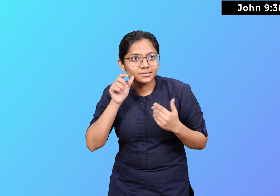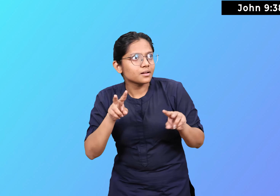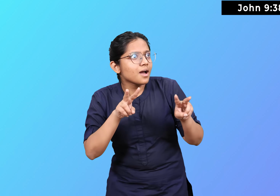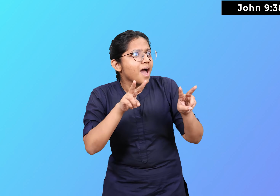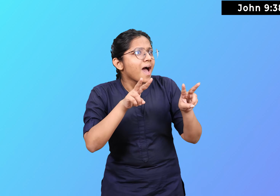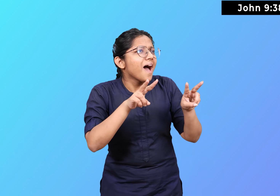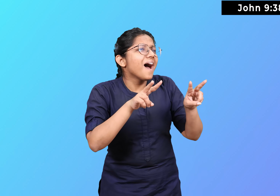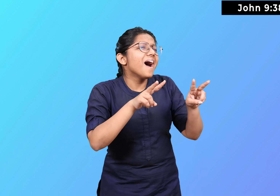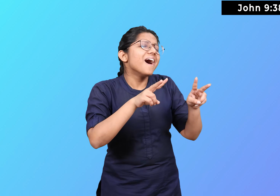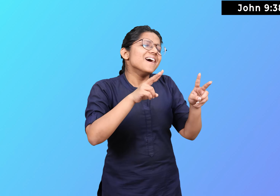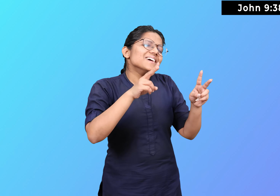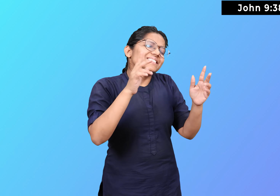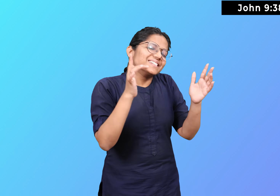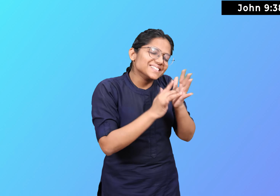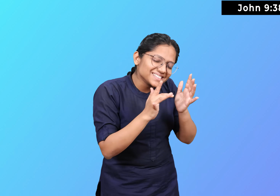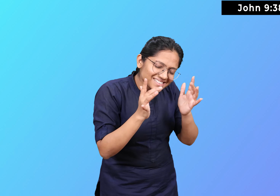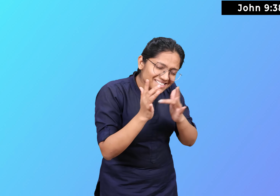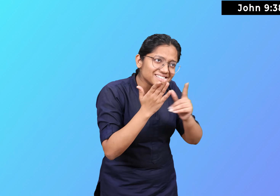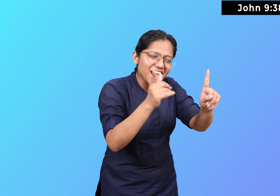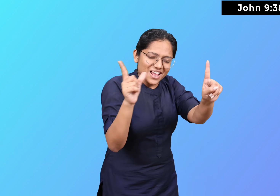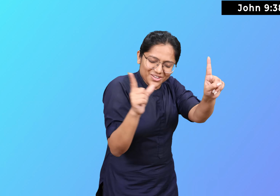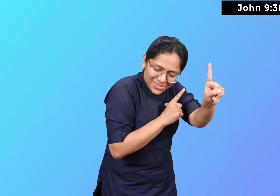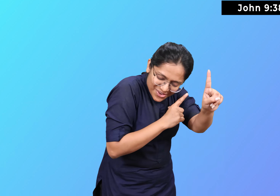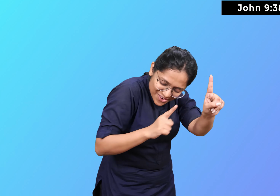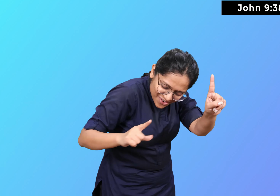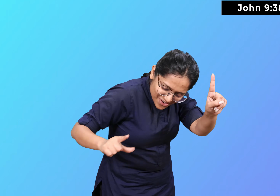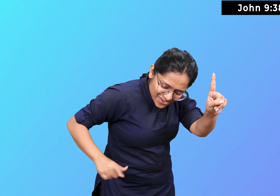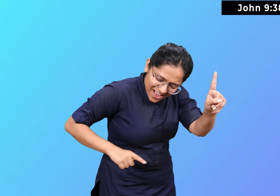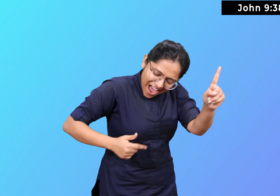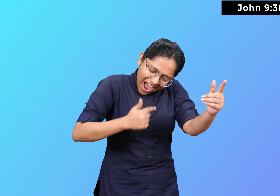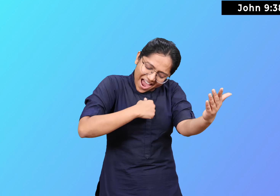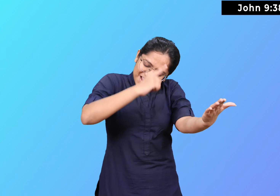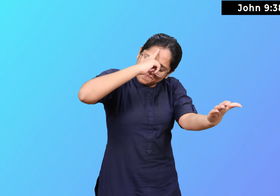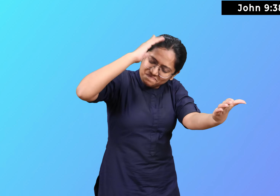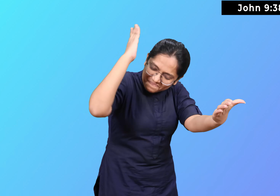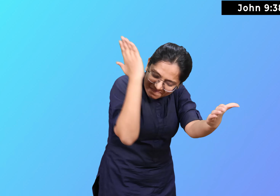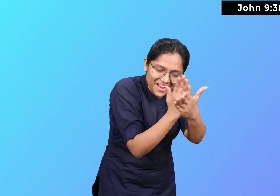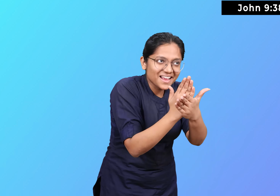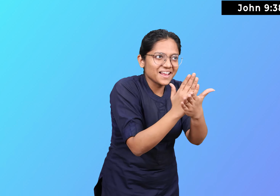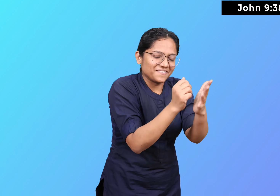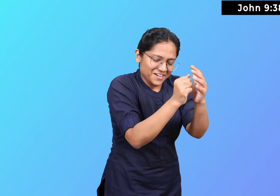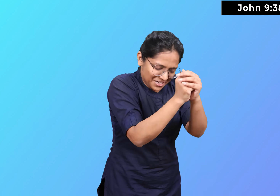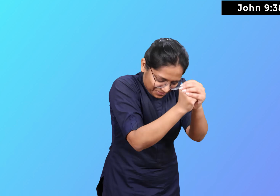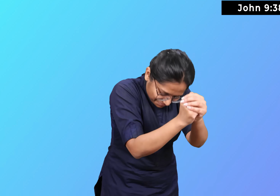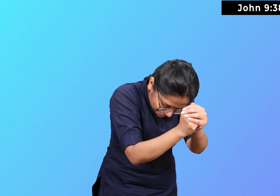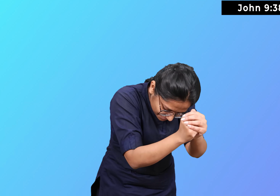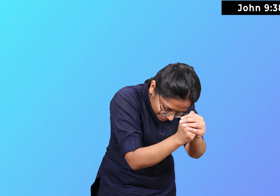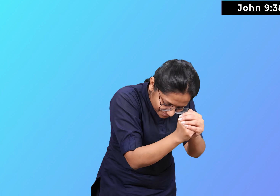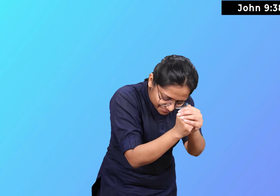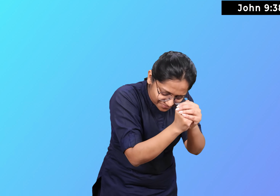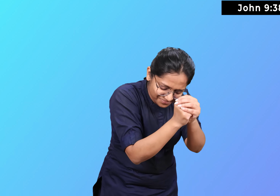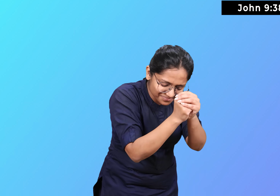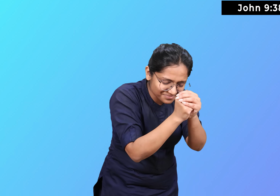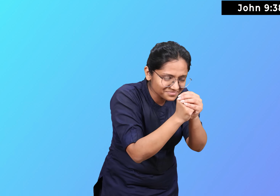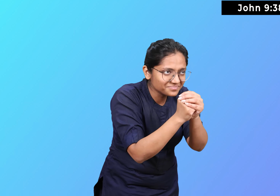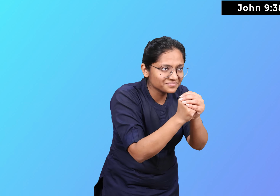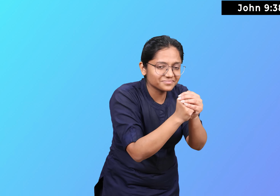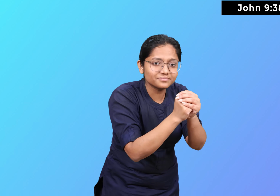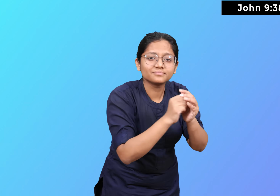The man answered, “Yes, I believe, Lord!” Then he bowed and worshipped Jesus.